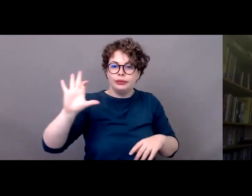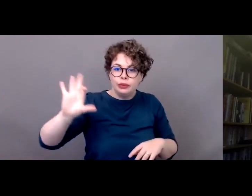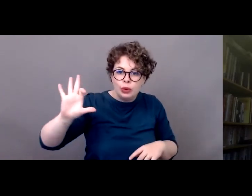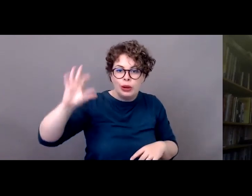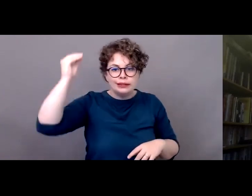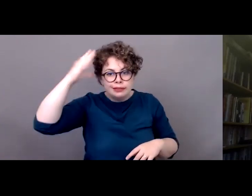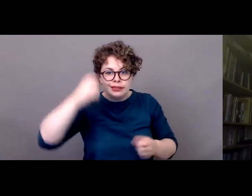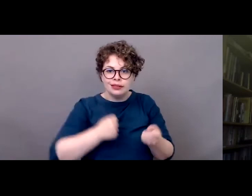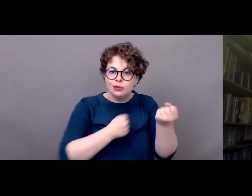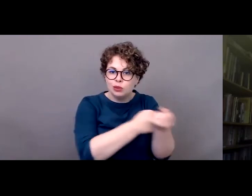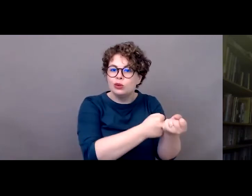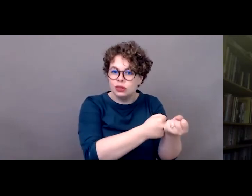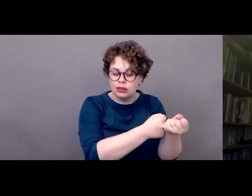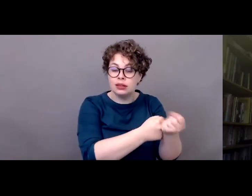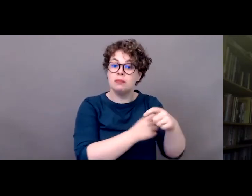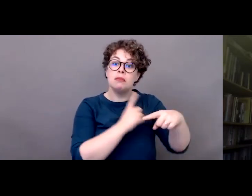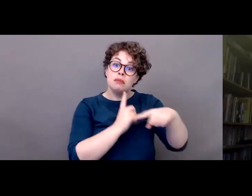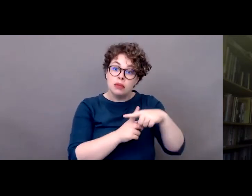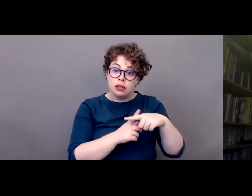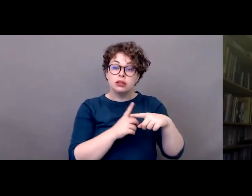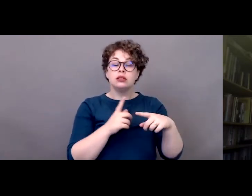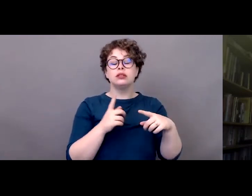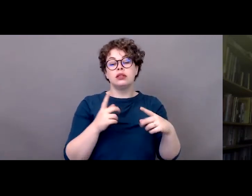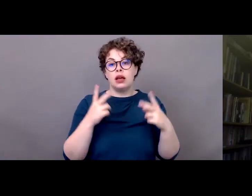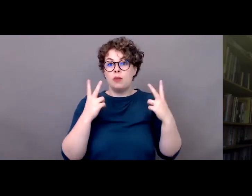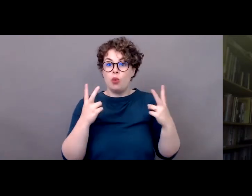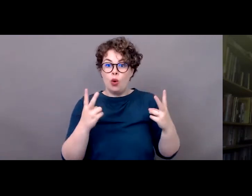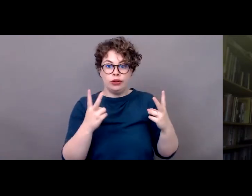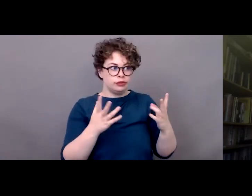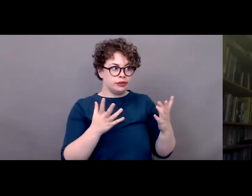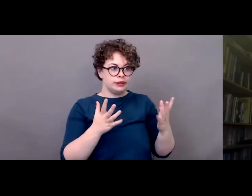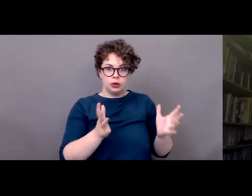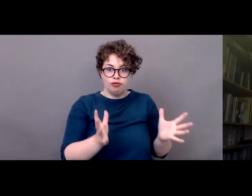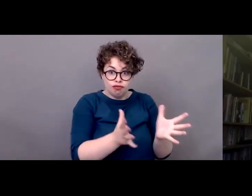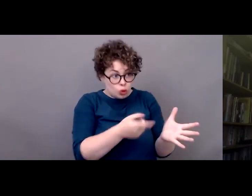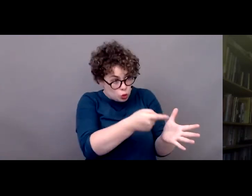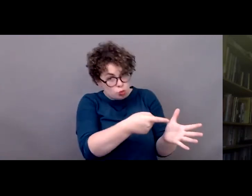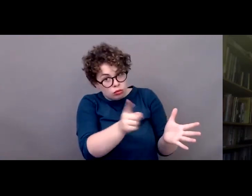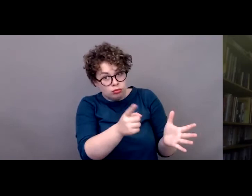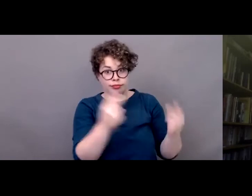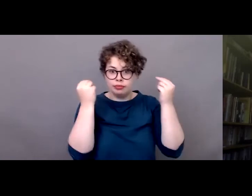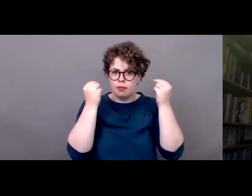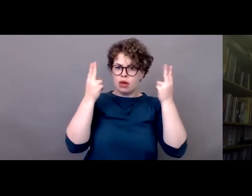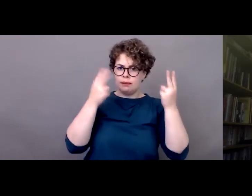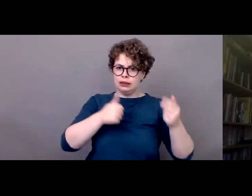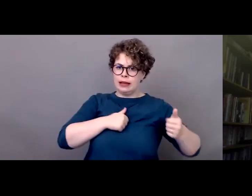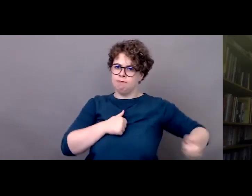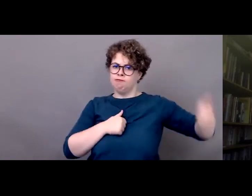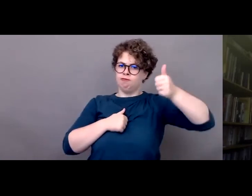It is important to see also what allows the persons with disabilities to access those services